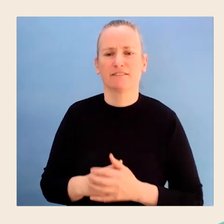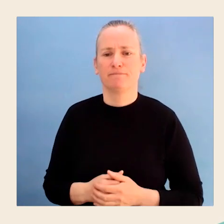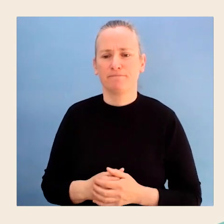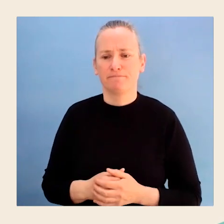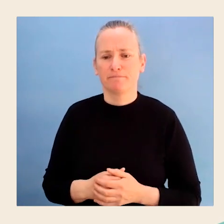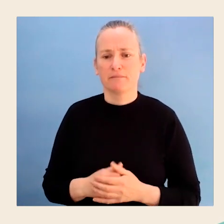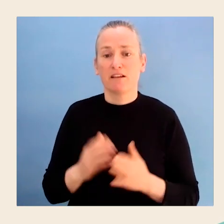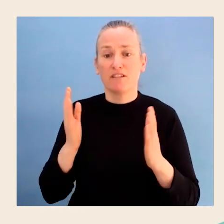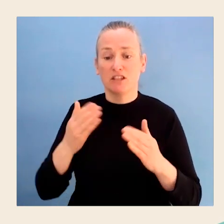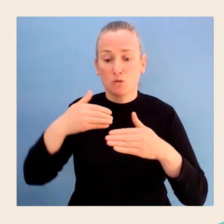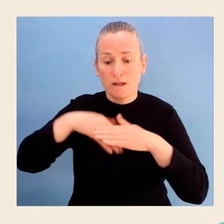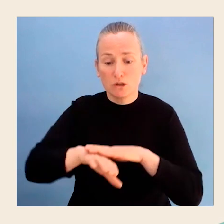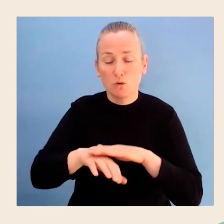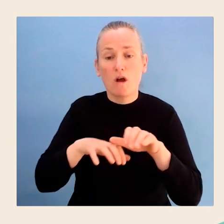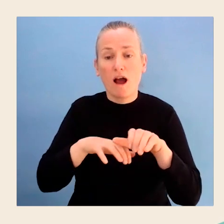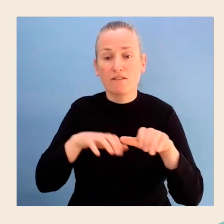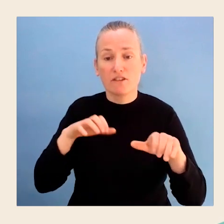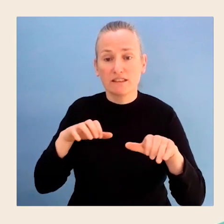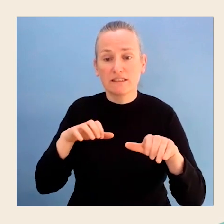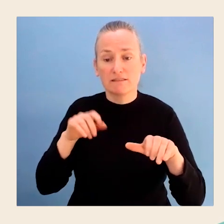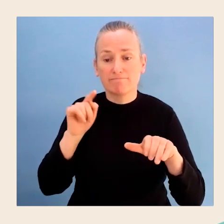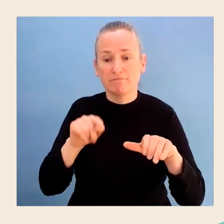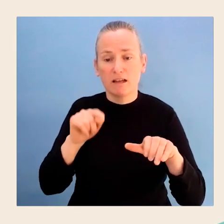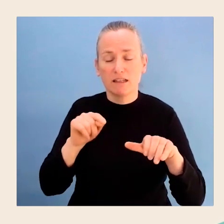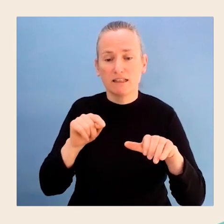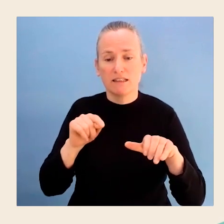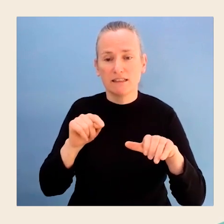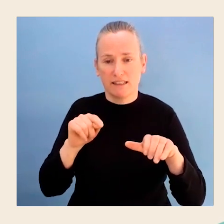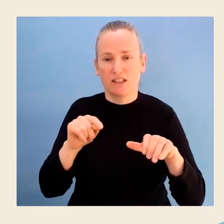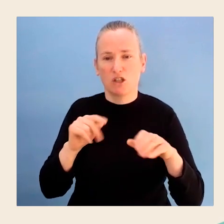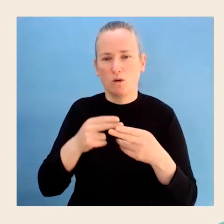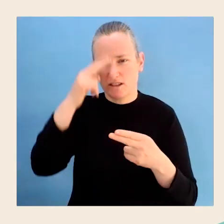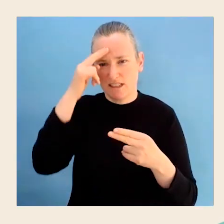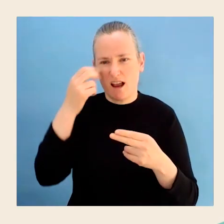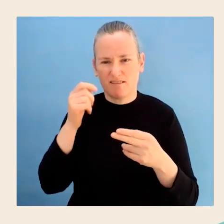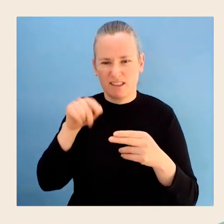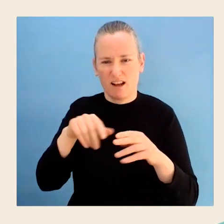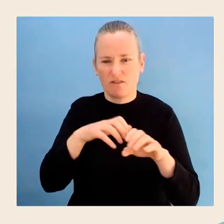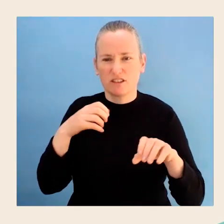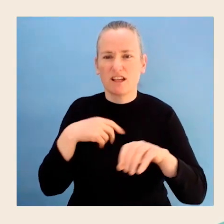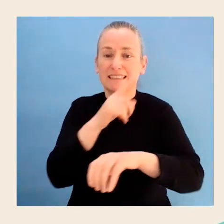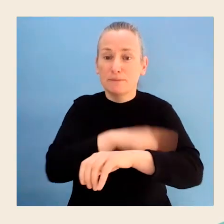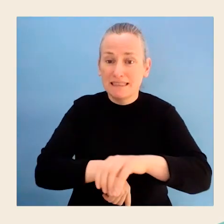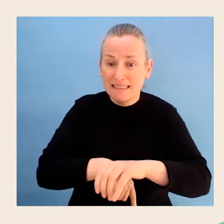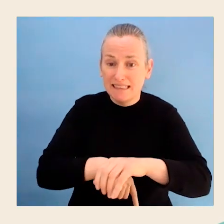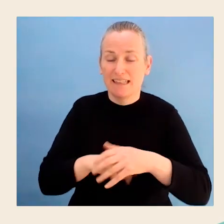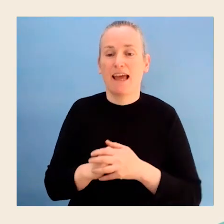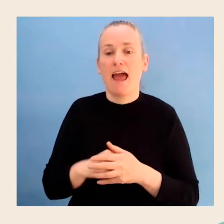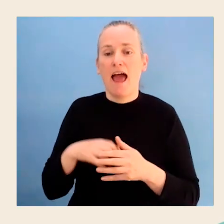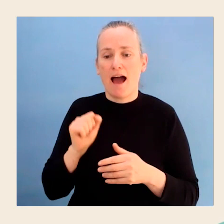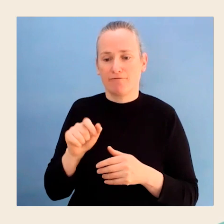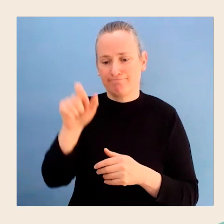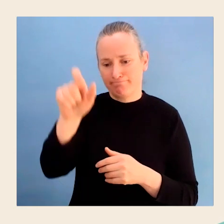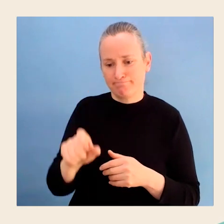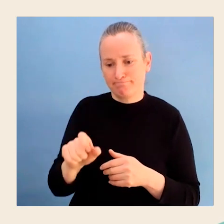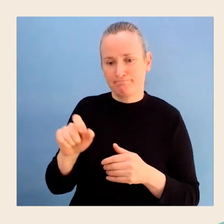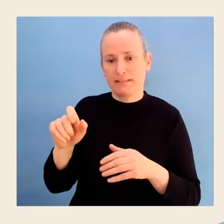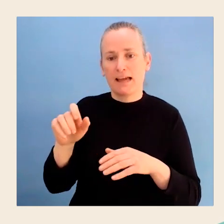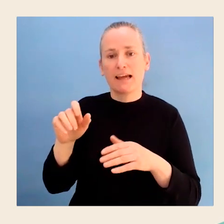I had been to a conference on disability in the university. And there was a performance by a dancer, Homer Avila,